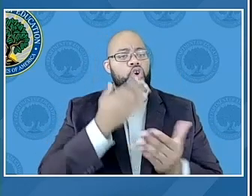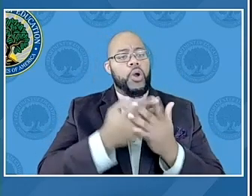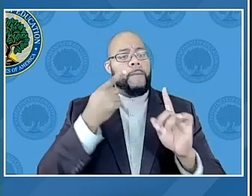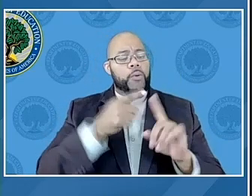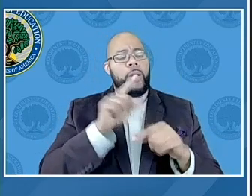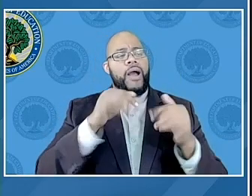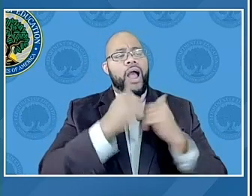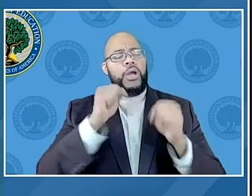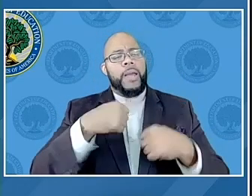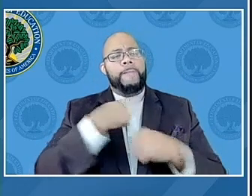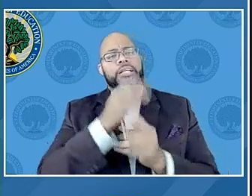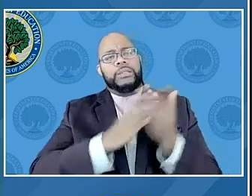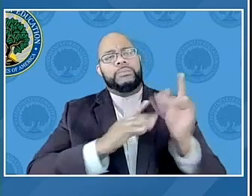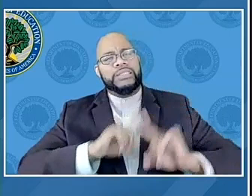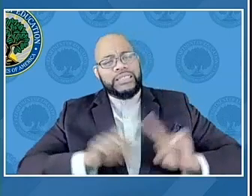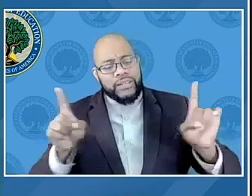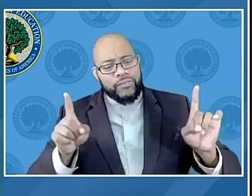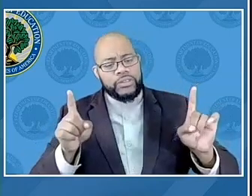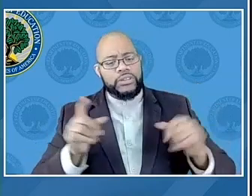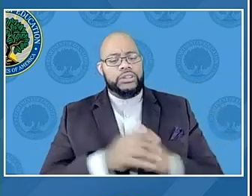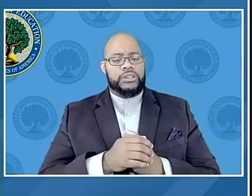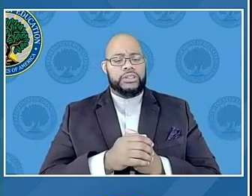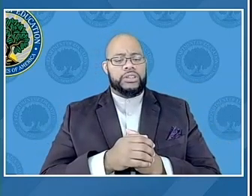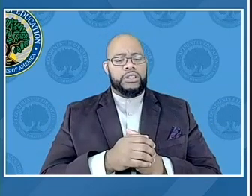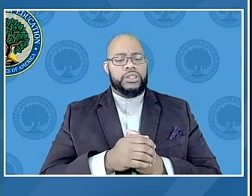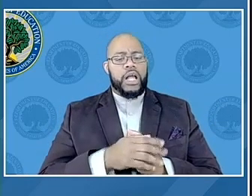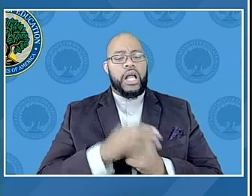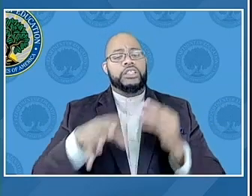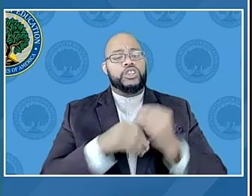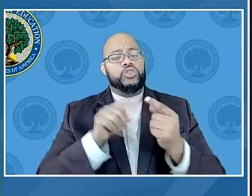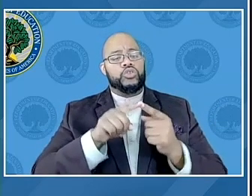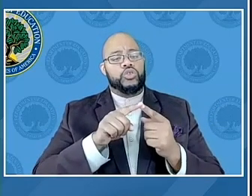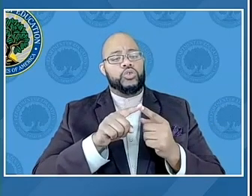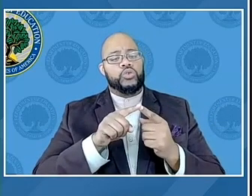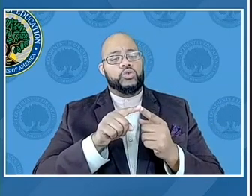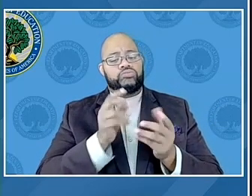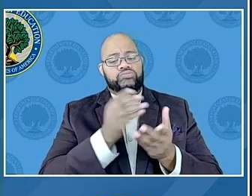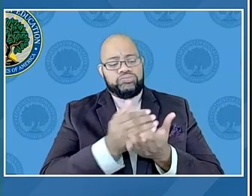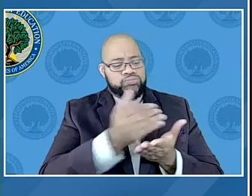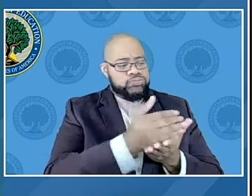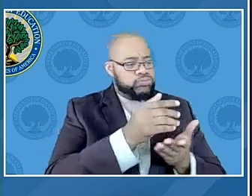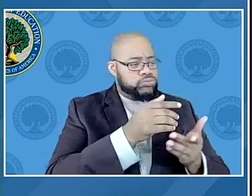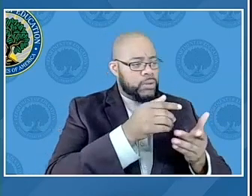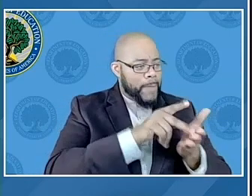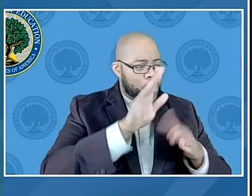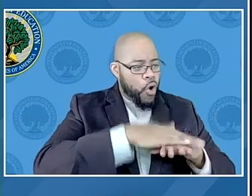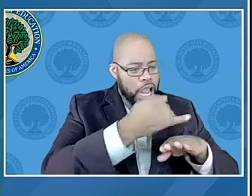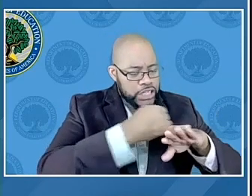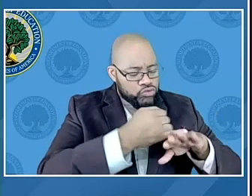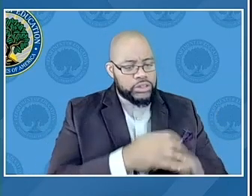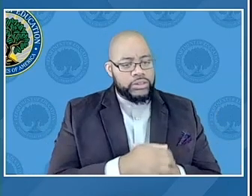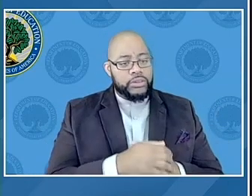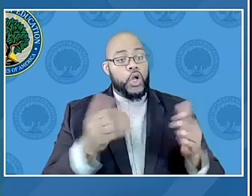some differences there in addition to reallocating payments on interest. A new question I wanted to add to the